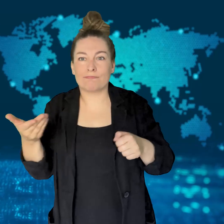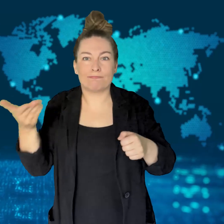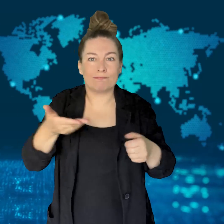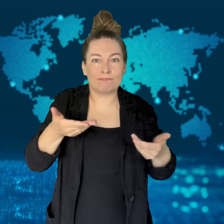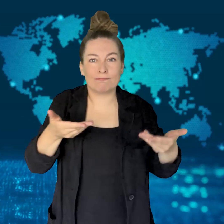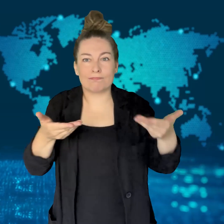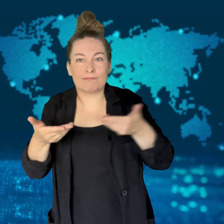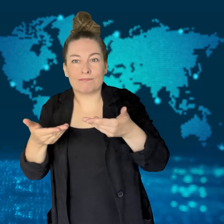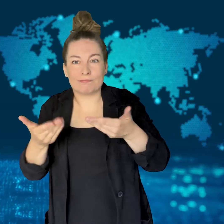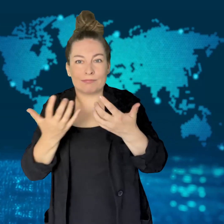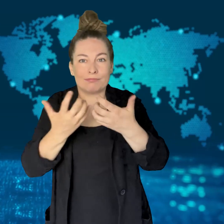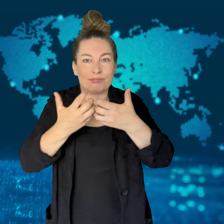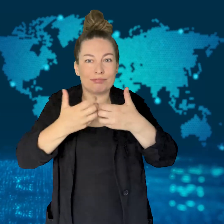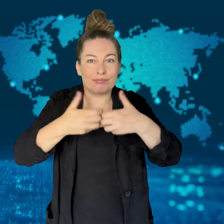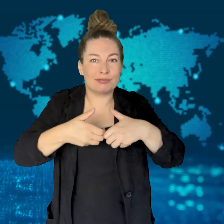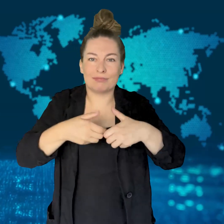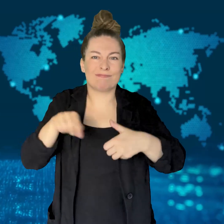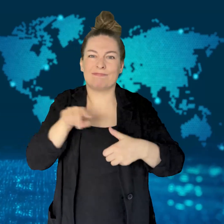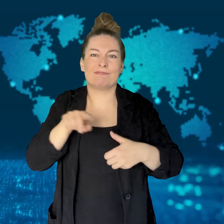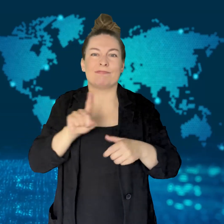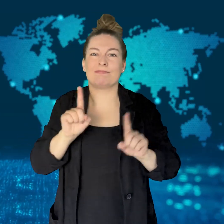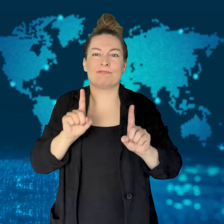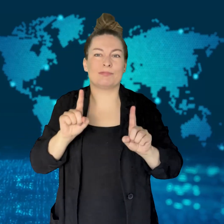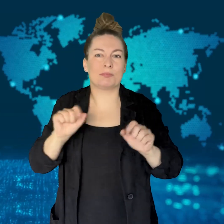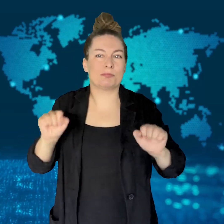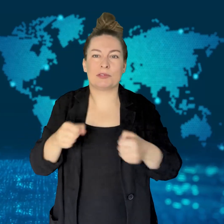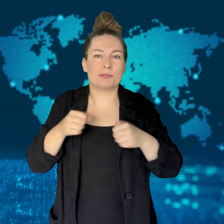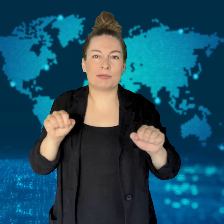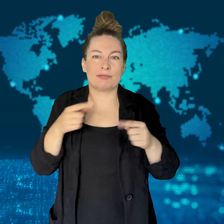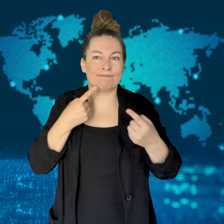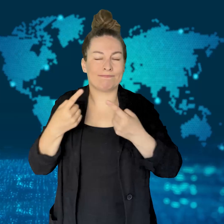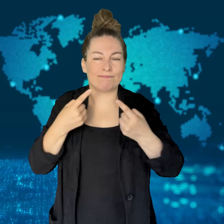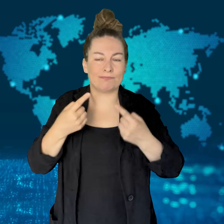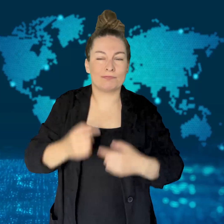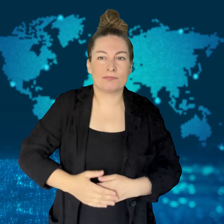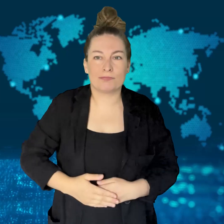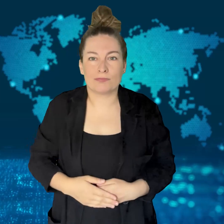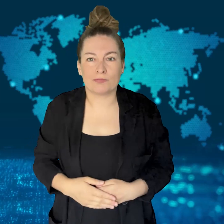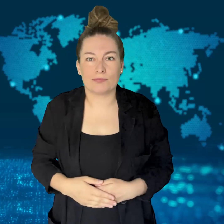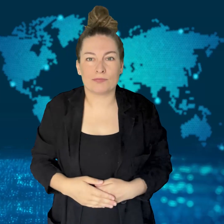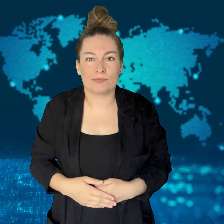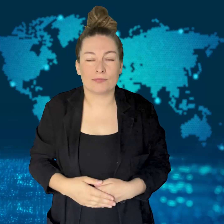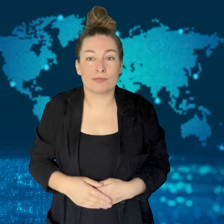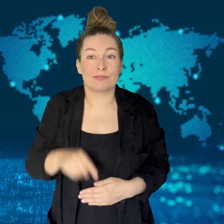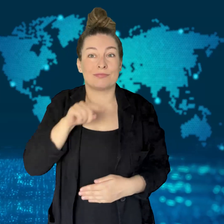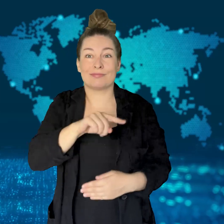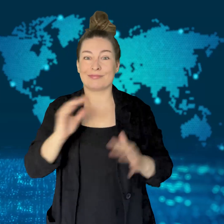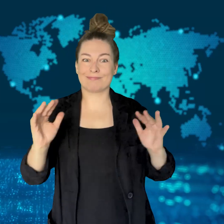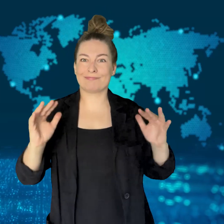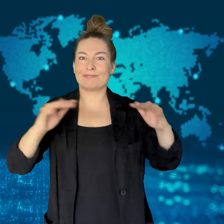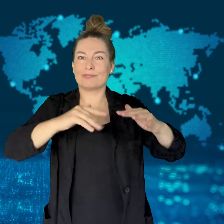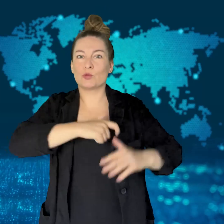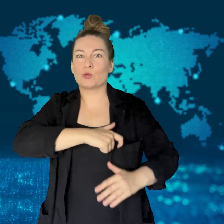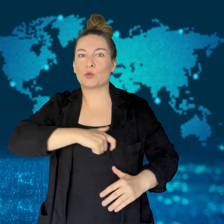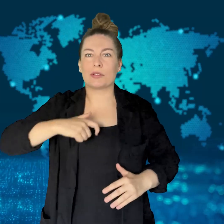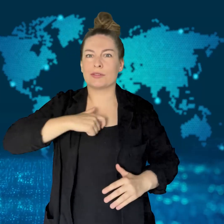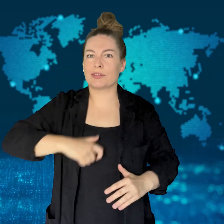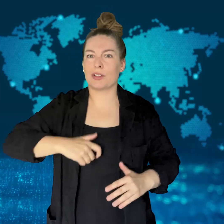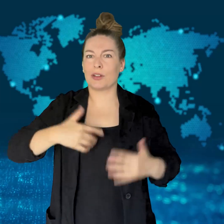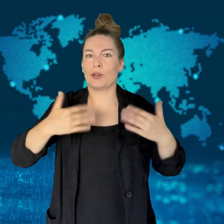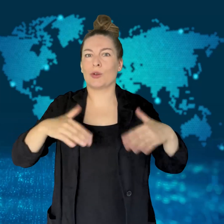the territories under Russian control.